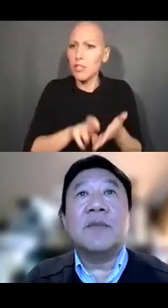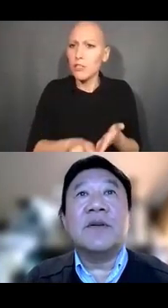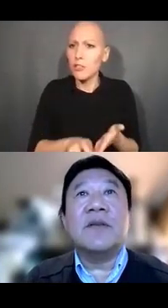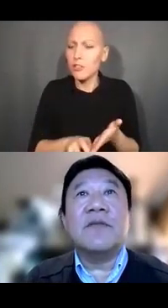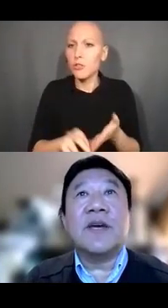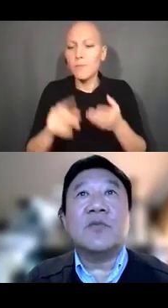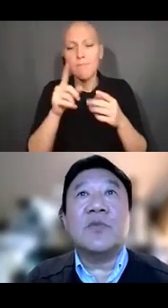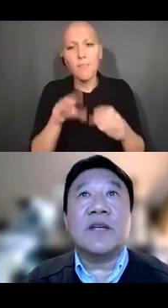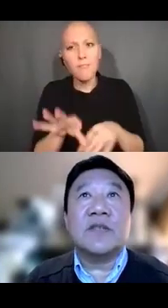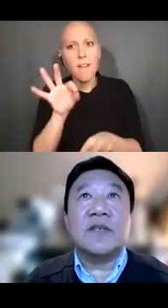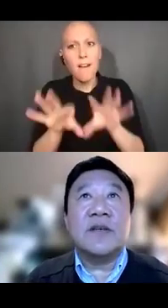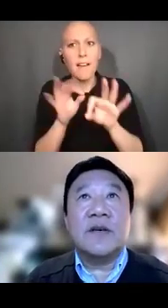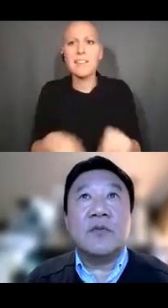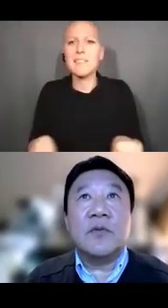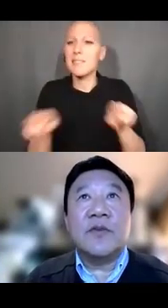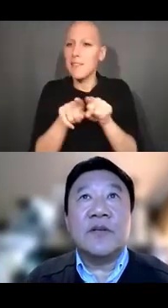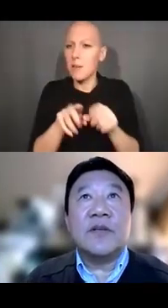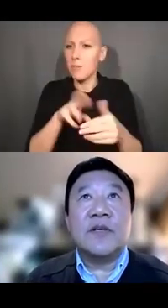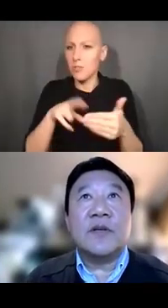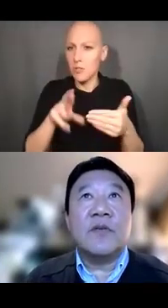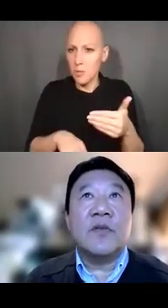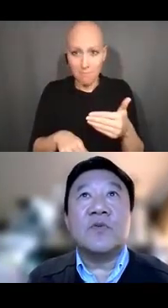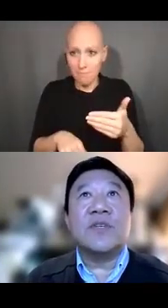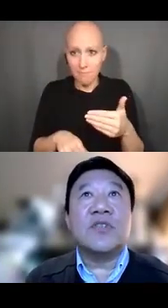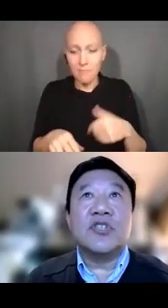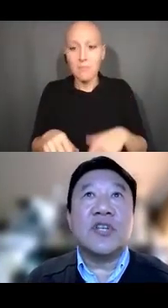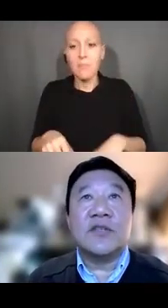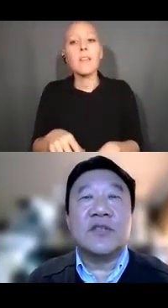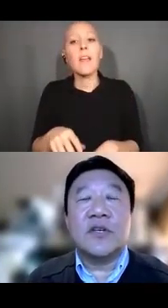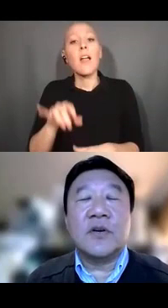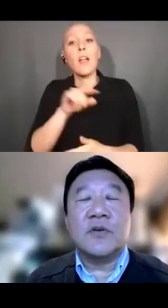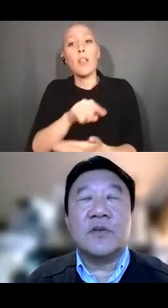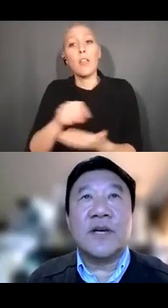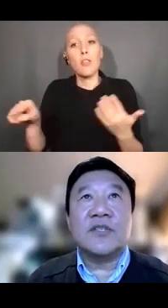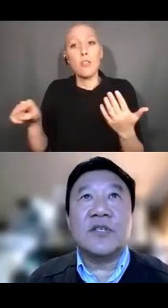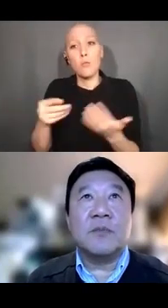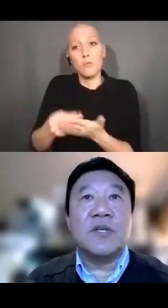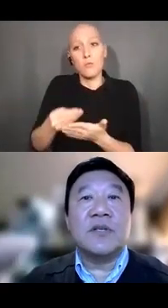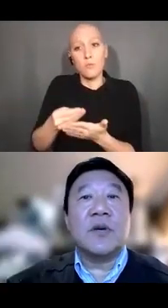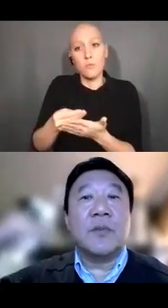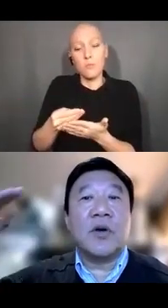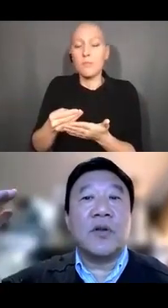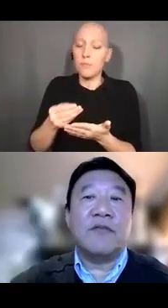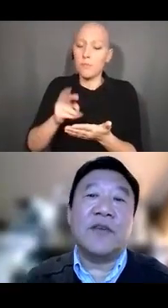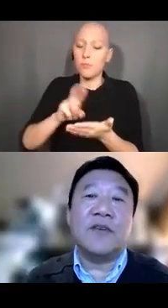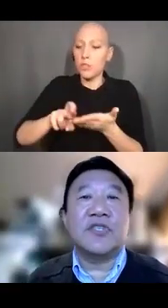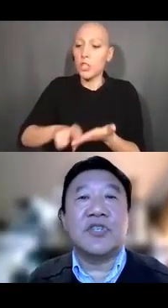but in fact we actually would fund, those research dollars could go to actually building upon the foundation